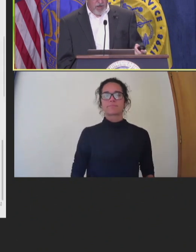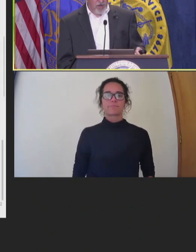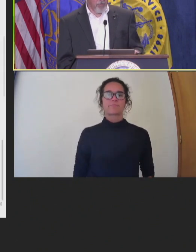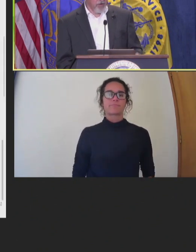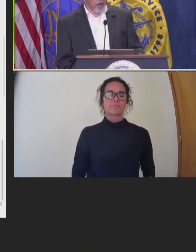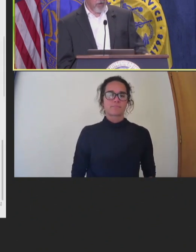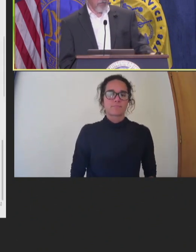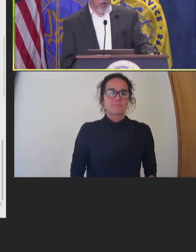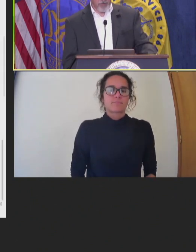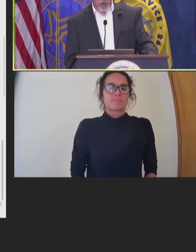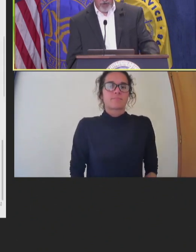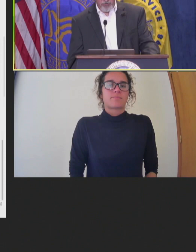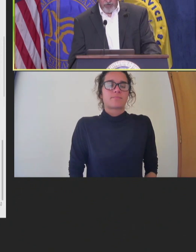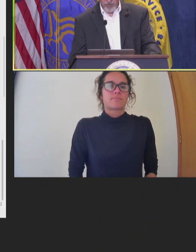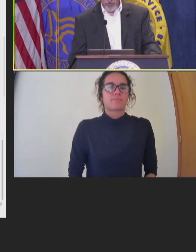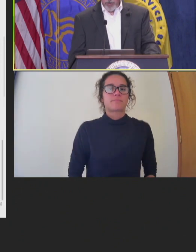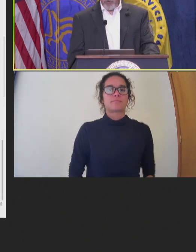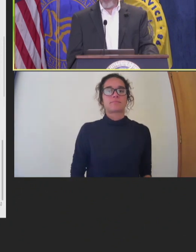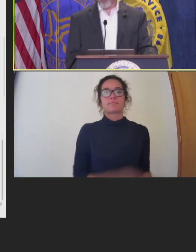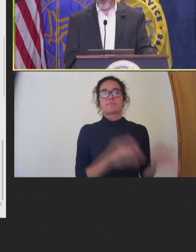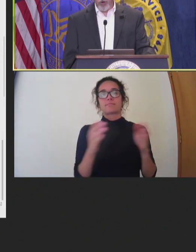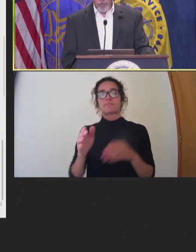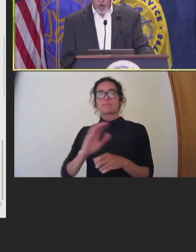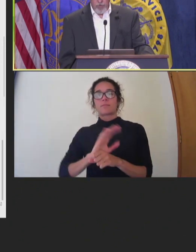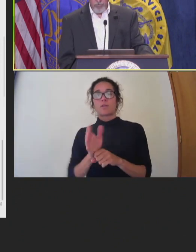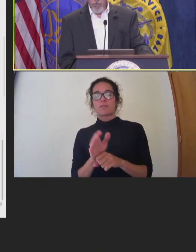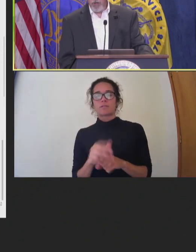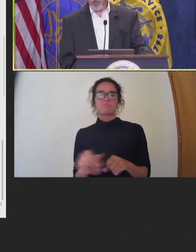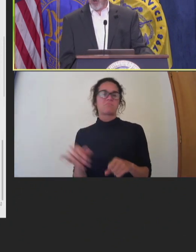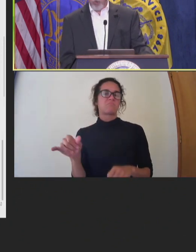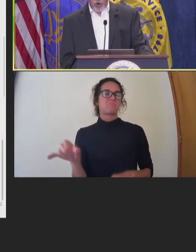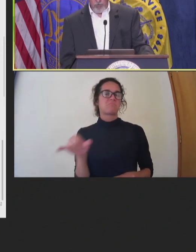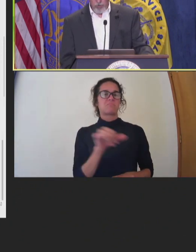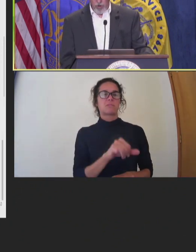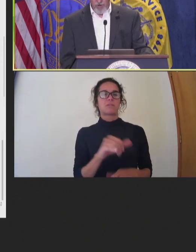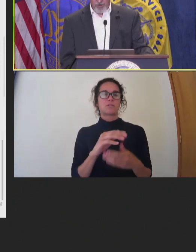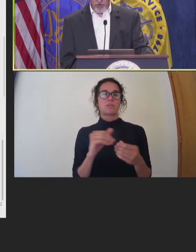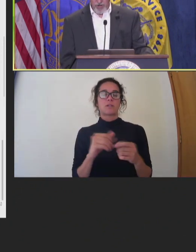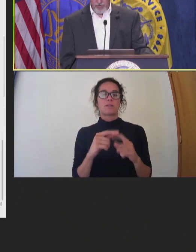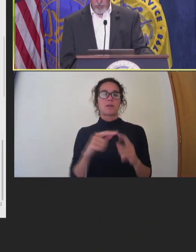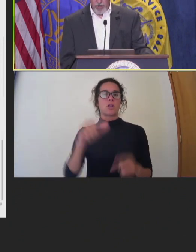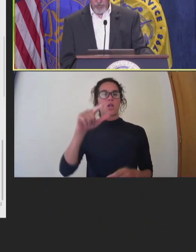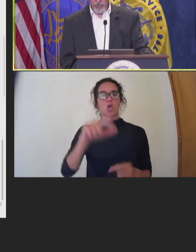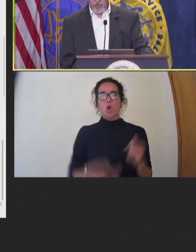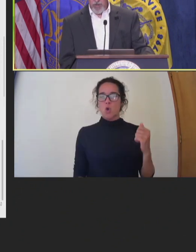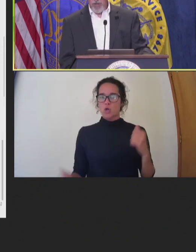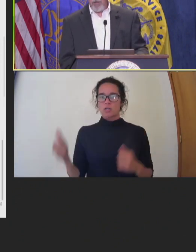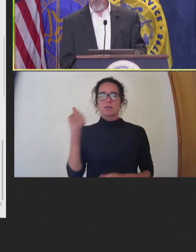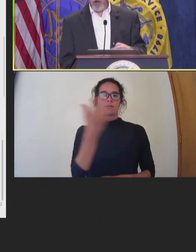COVID-19 vaccination is a similar story but with much lower overall vaccination rates. Variable